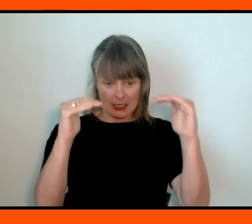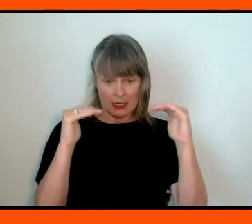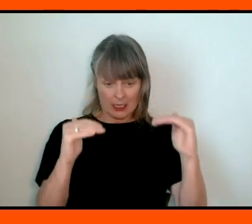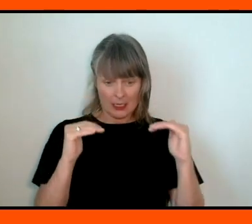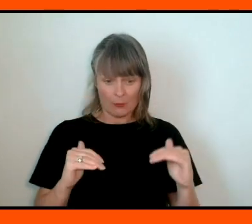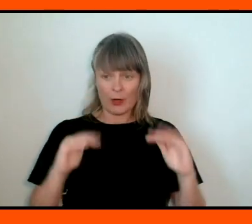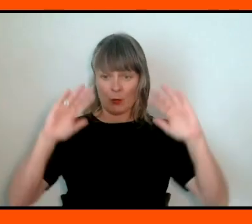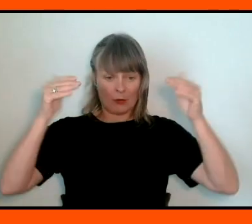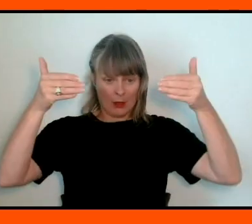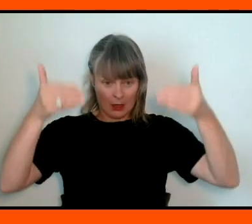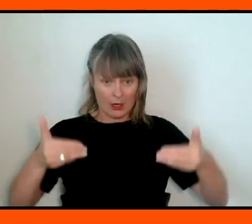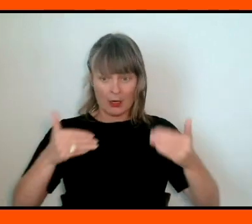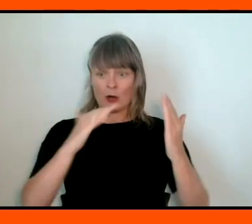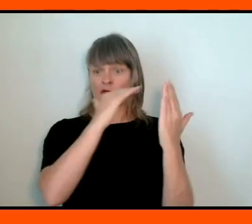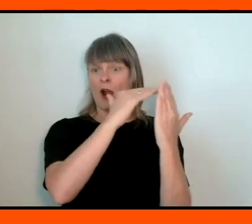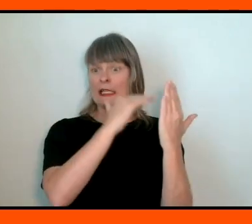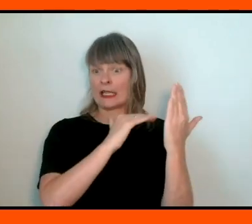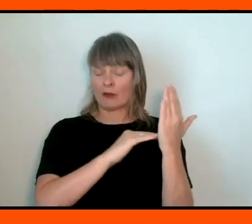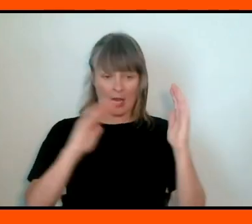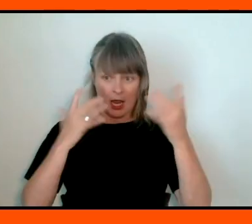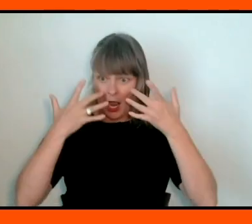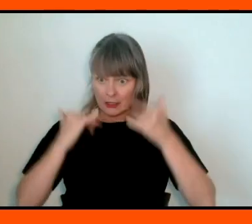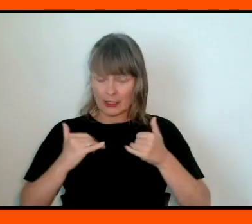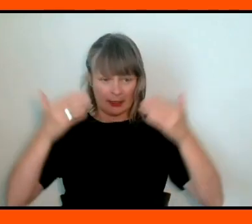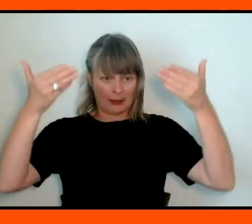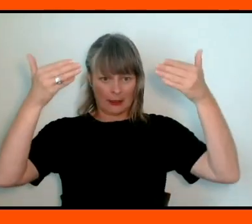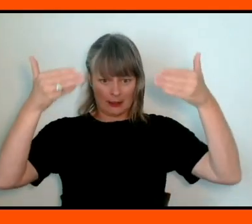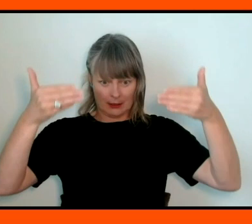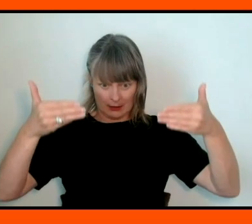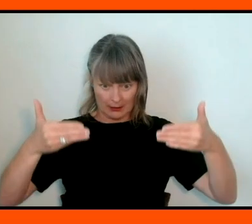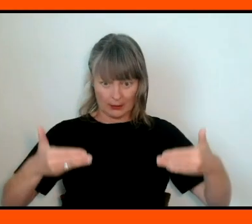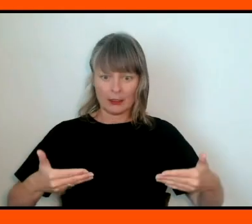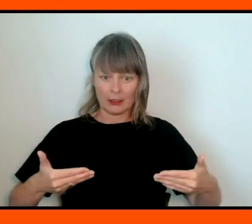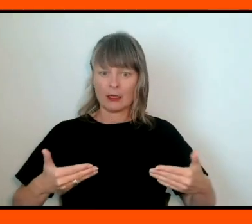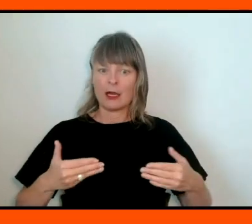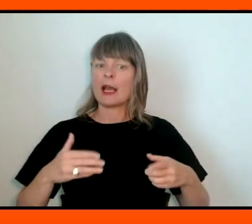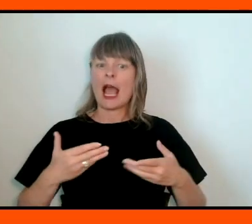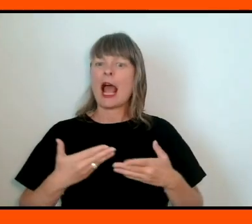as we’re assessing any new submissions.